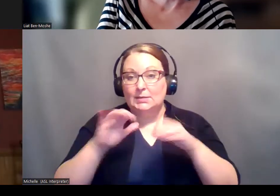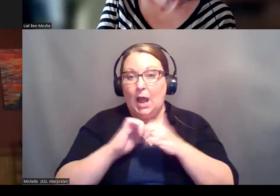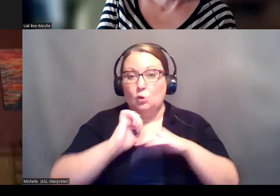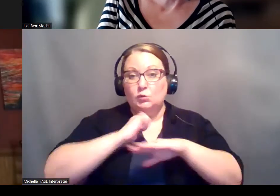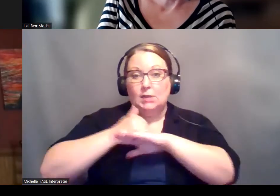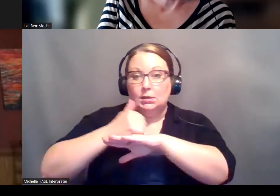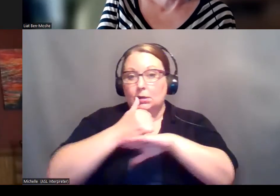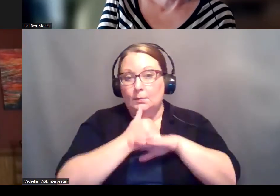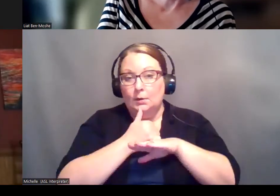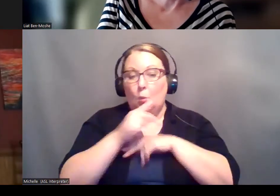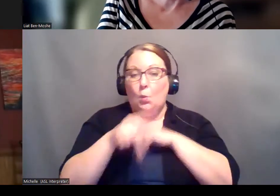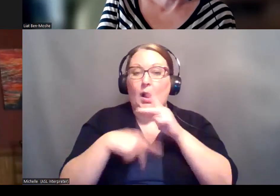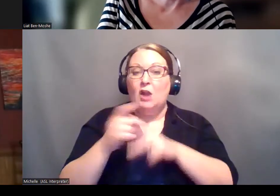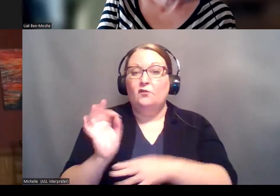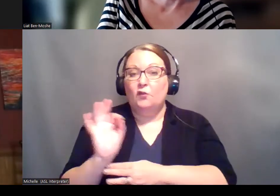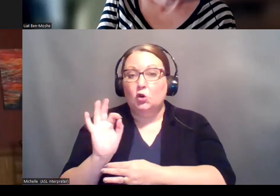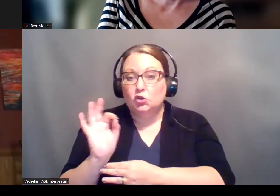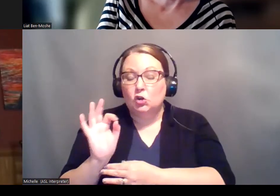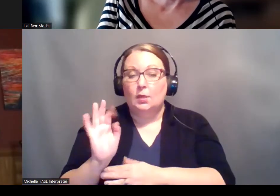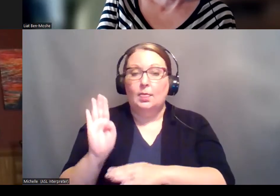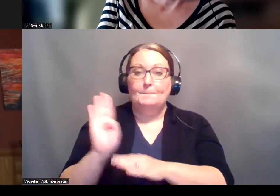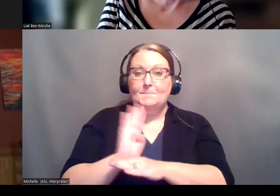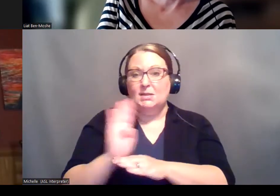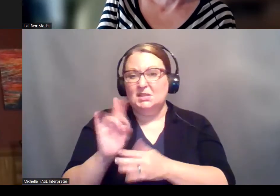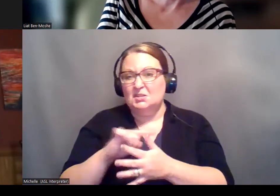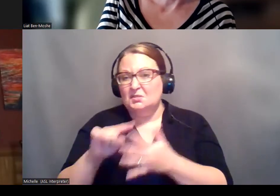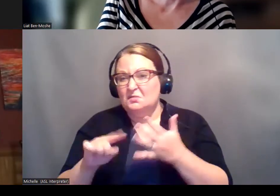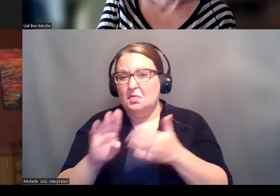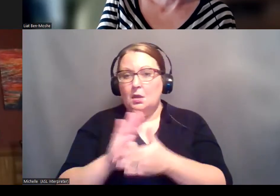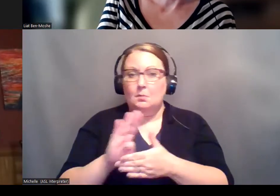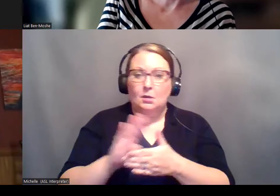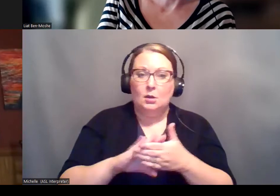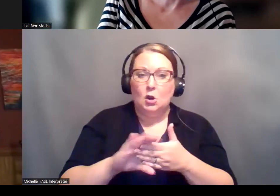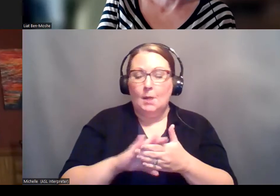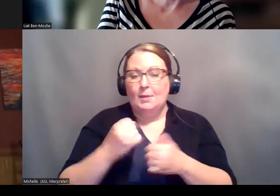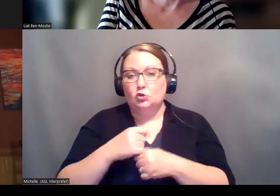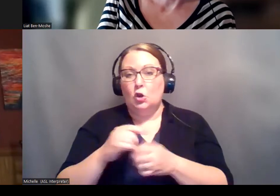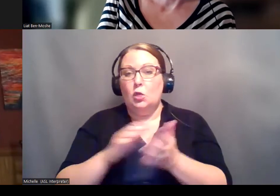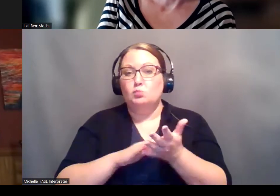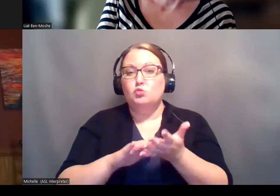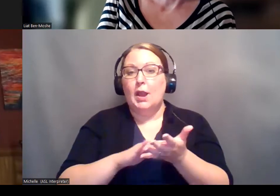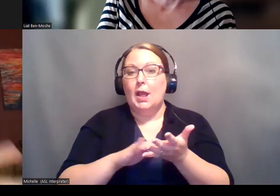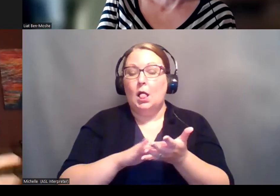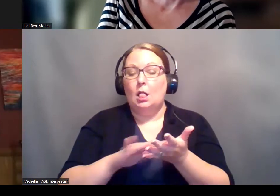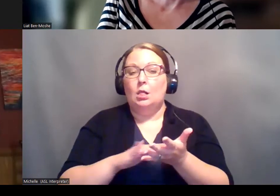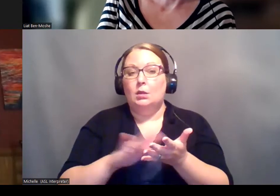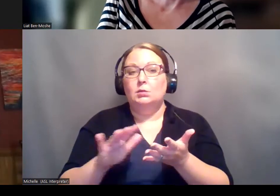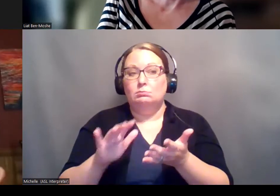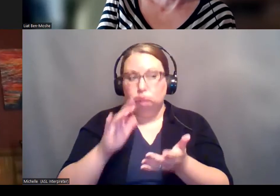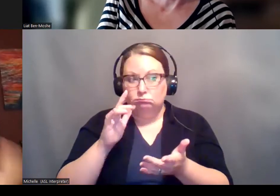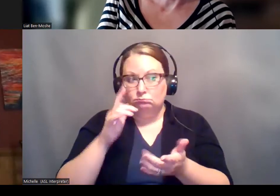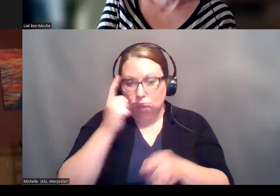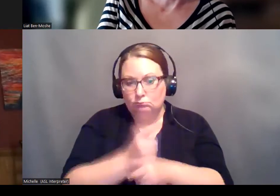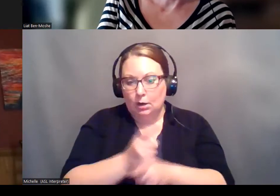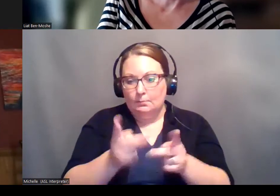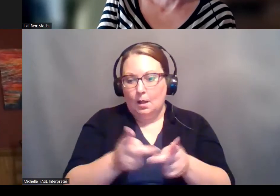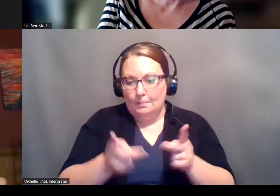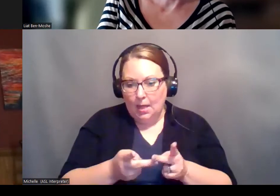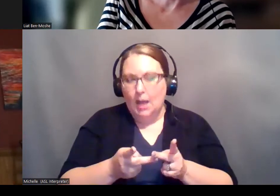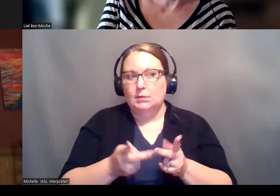what kind of furniture, the business card, making sure that braille was positioned effectively by conferring with people who were primarily braille users,